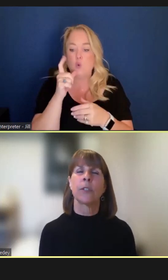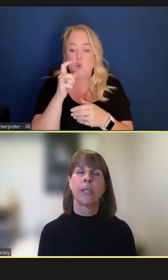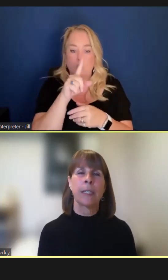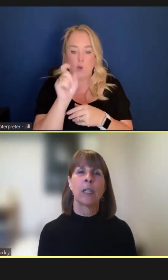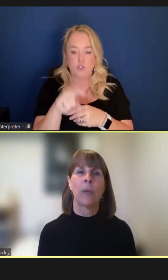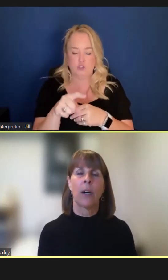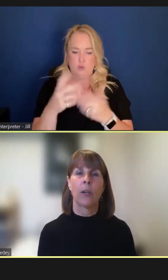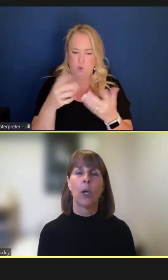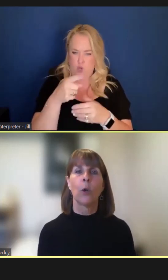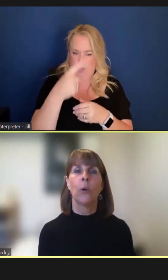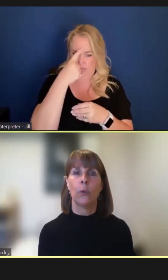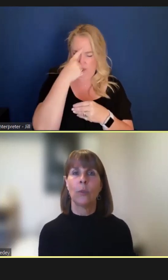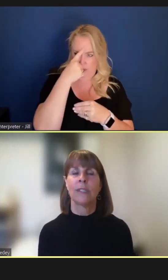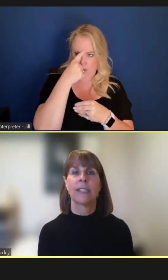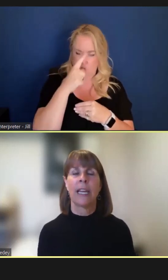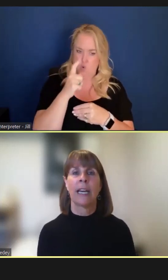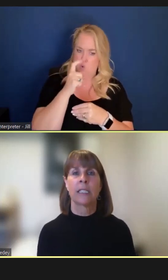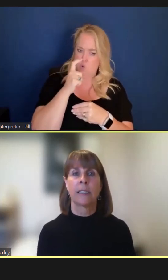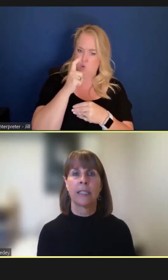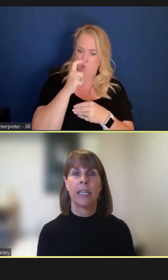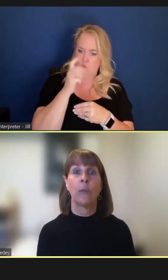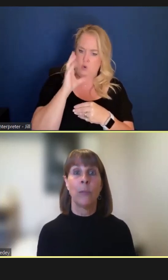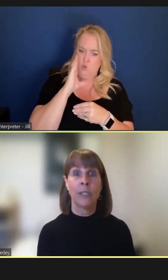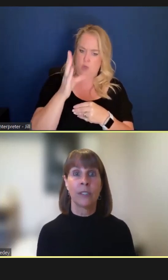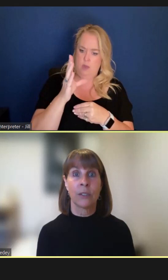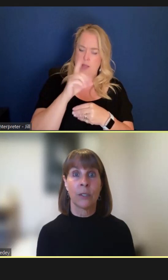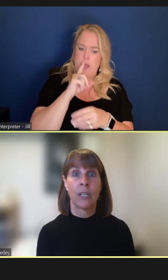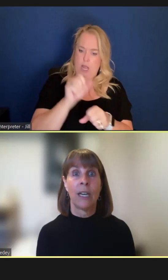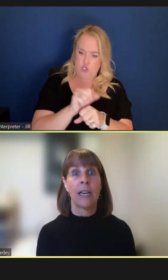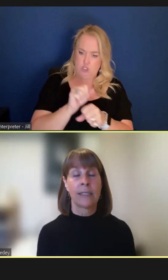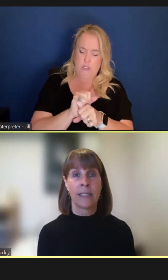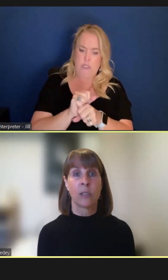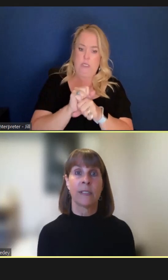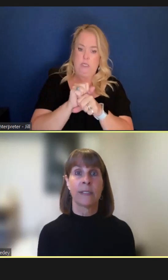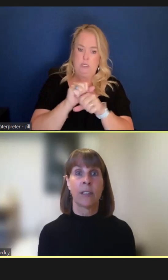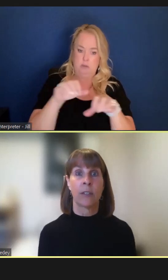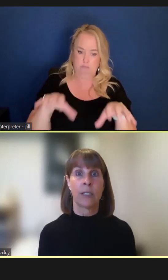thinking about who is going to actually administer assessments that are going to